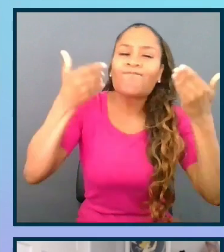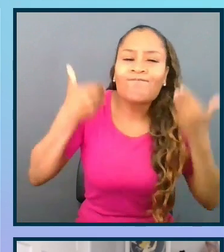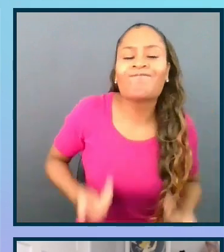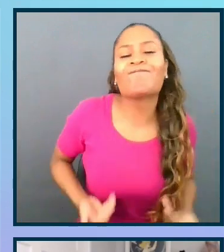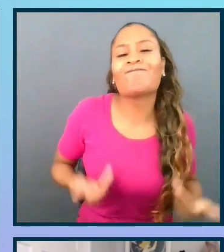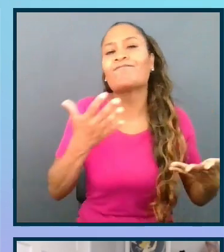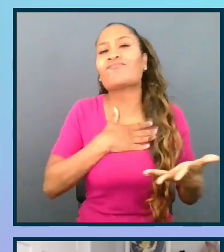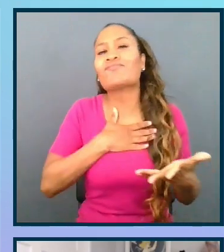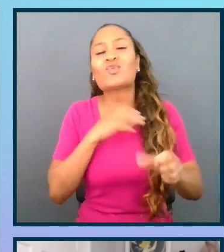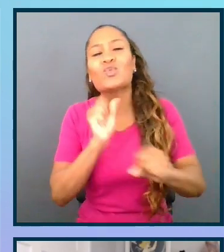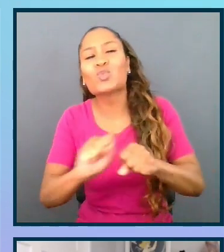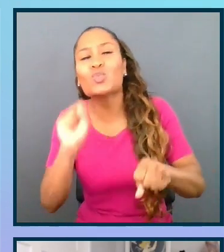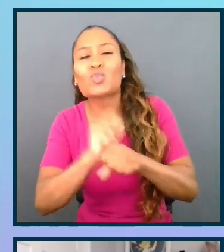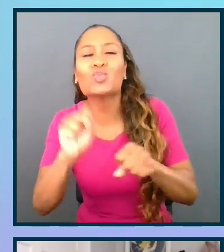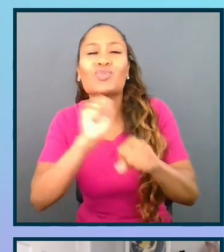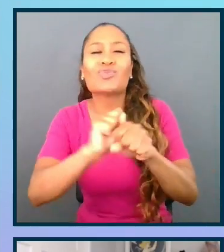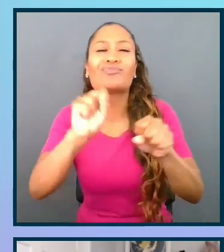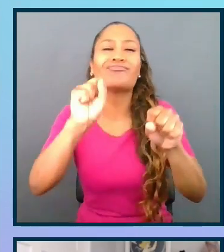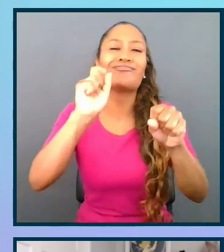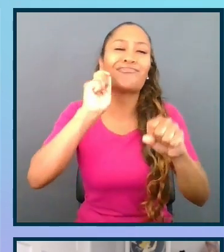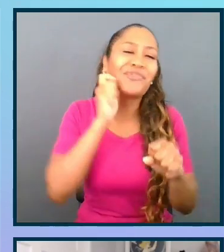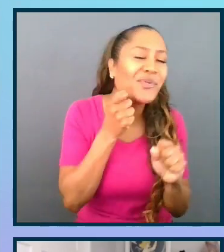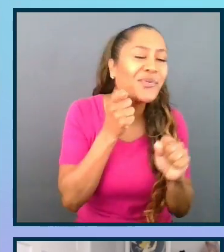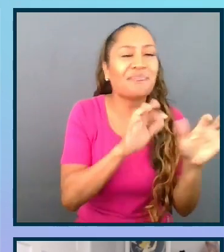and all of that cool stuff. So, let's get into it.